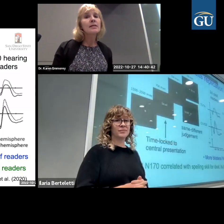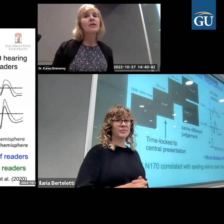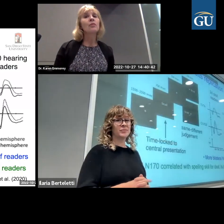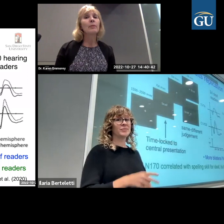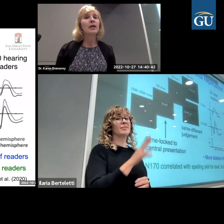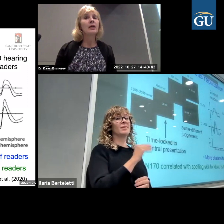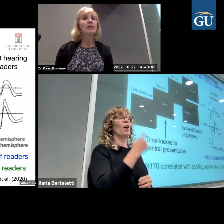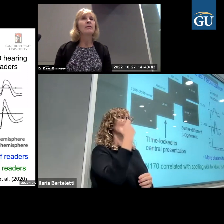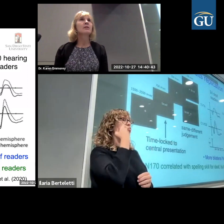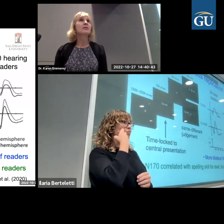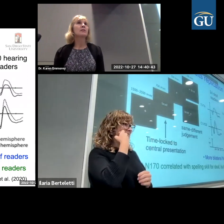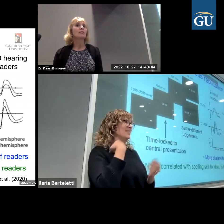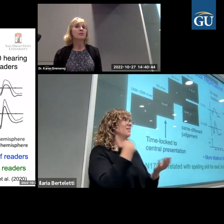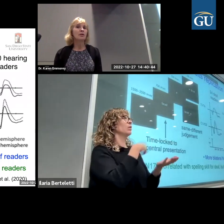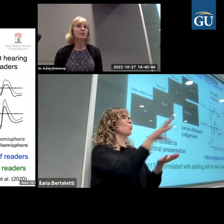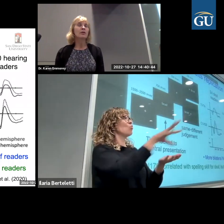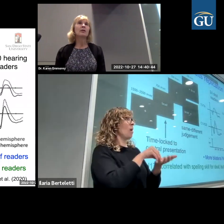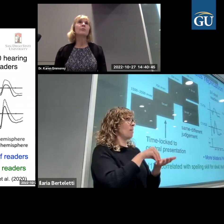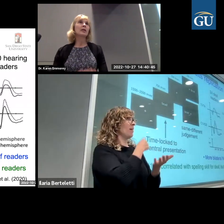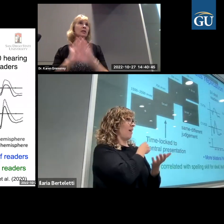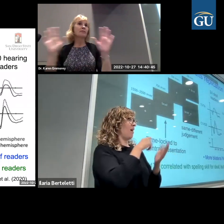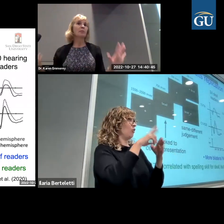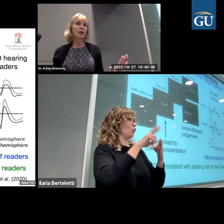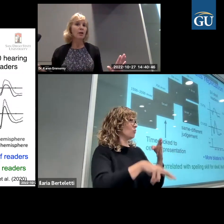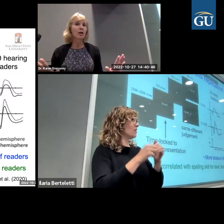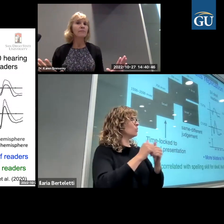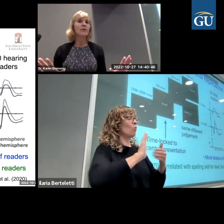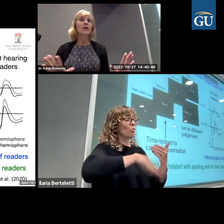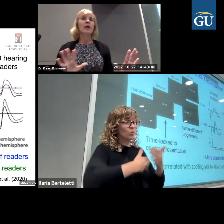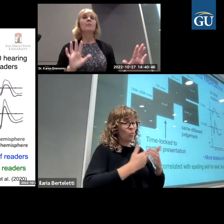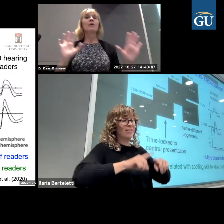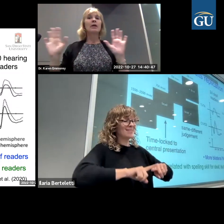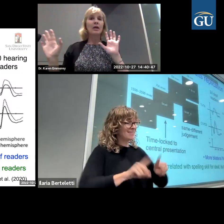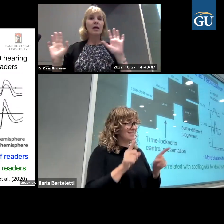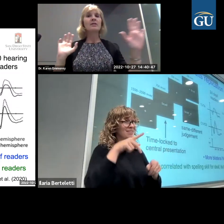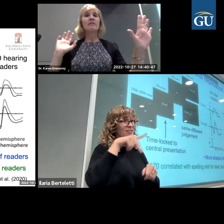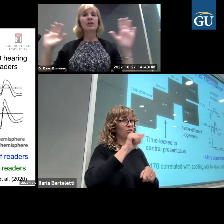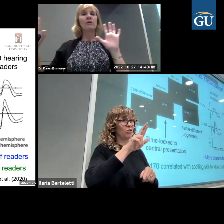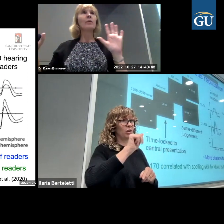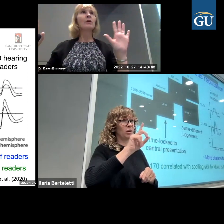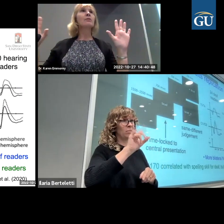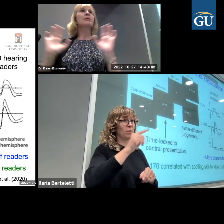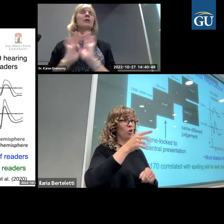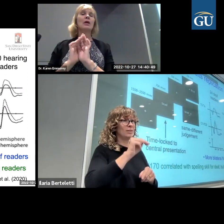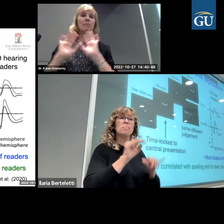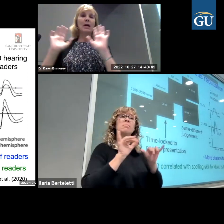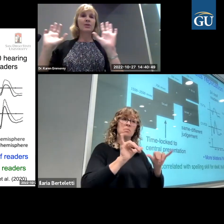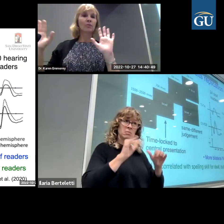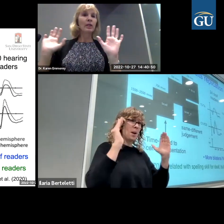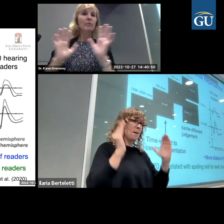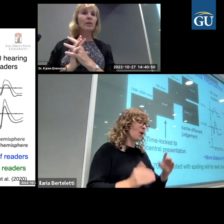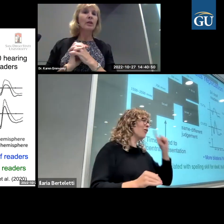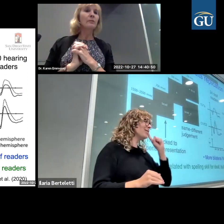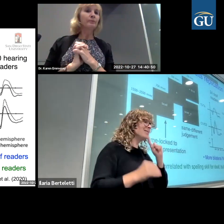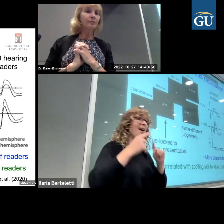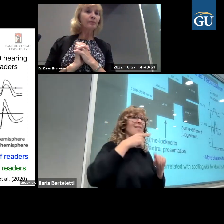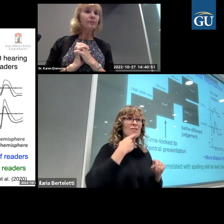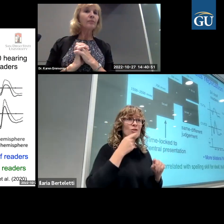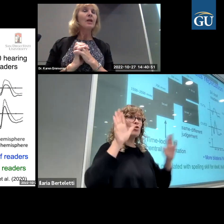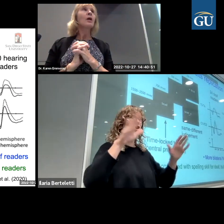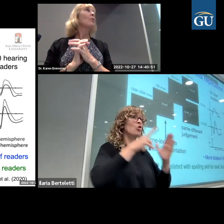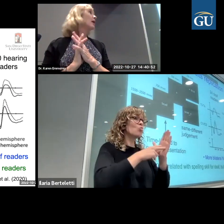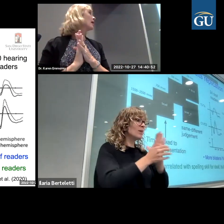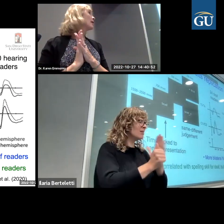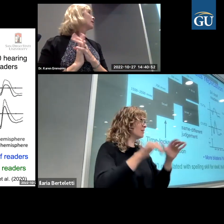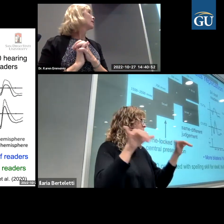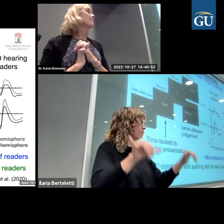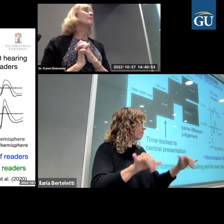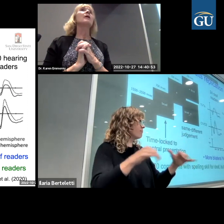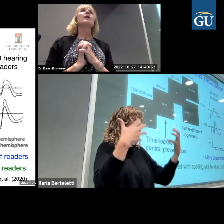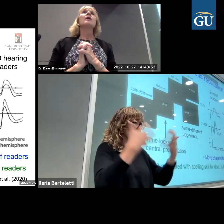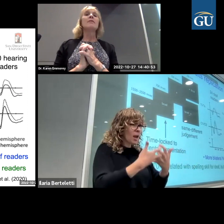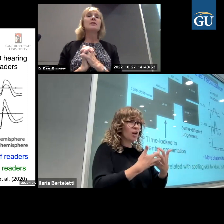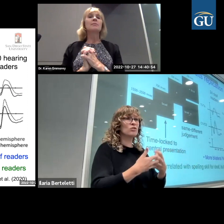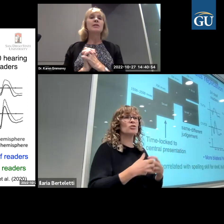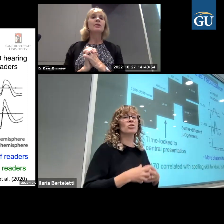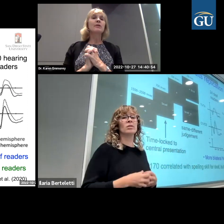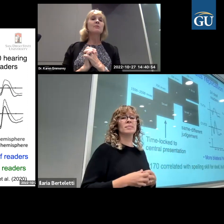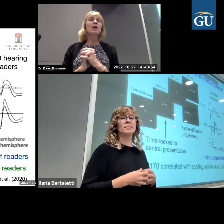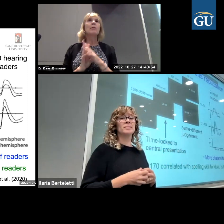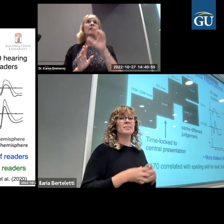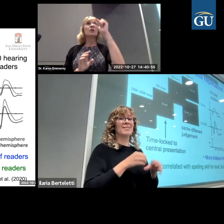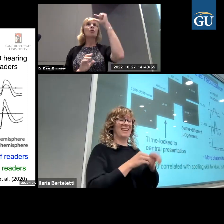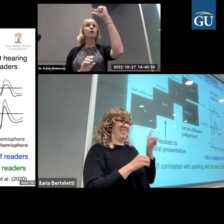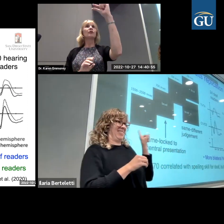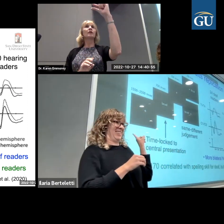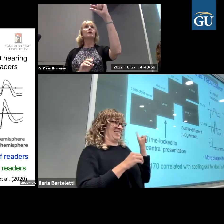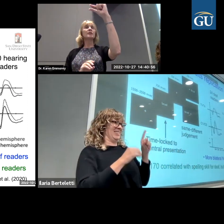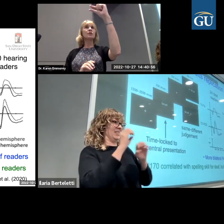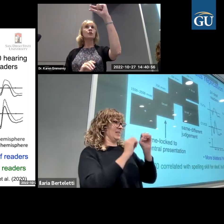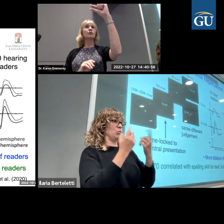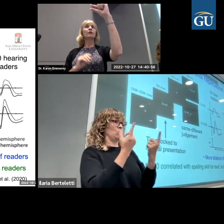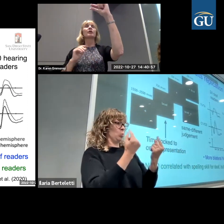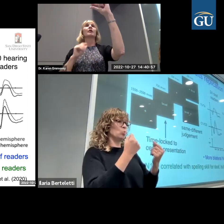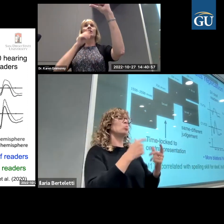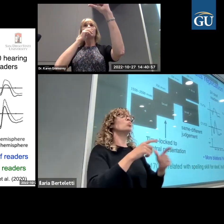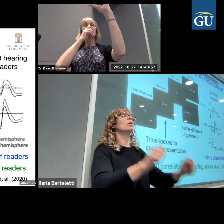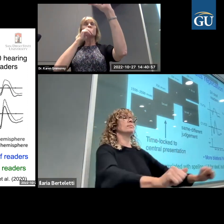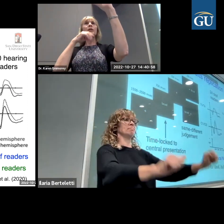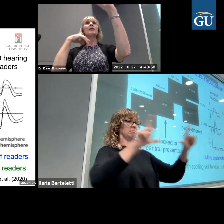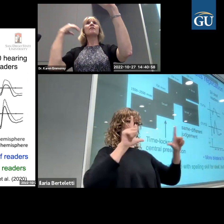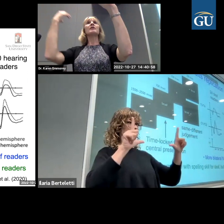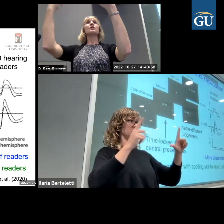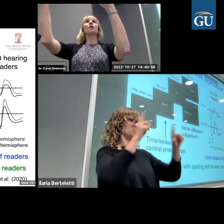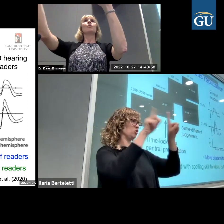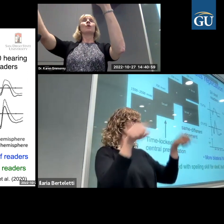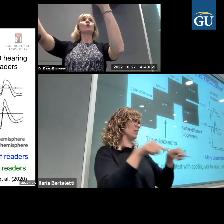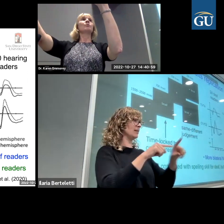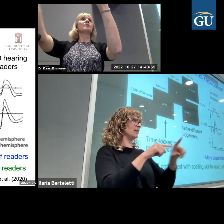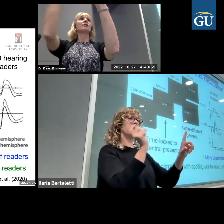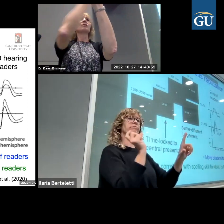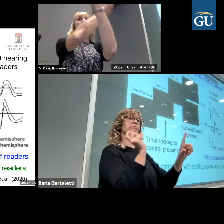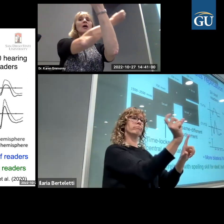we had um in this particular experiment. They saw a word in the center um of the screen, and then they saw a word presented to the side. Um! And they were. Their task was to decide whether the word matched or not, but we're just. We just looked at the response to the word presented in the center of the screen.